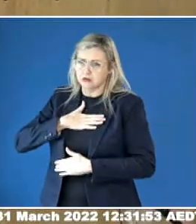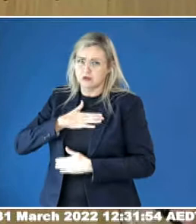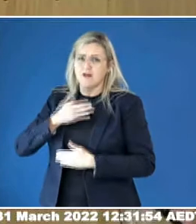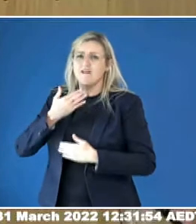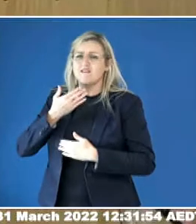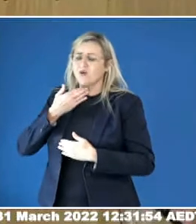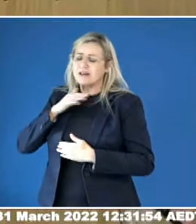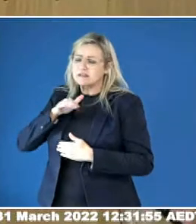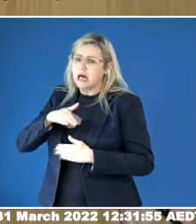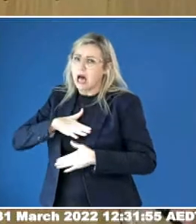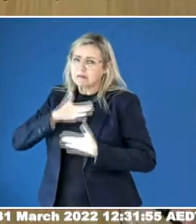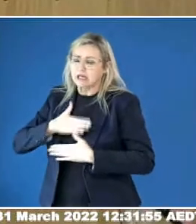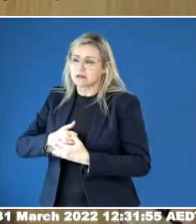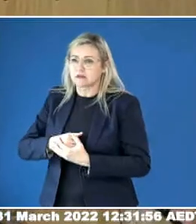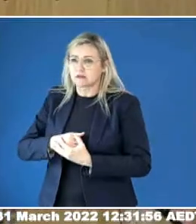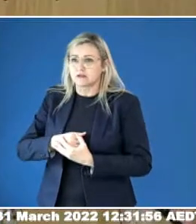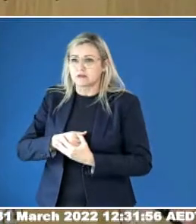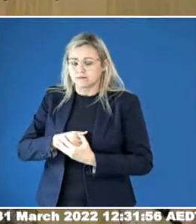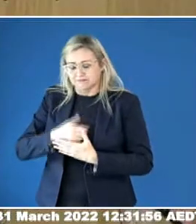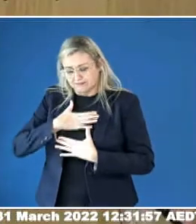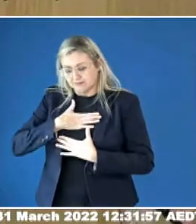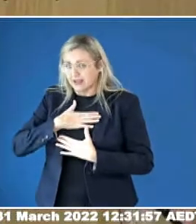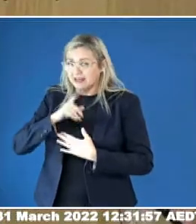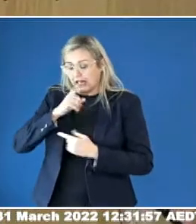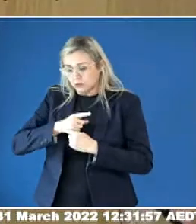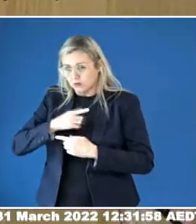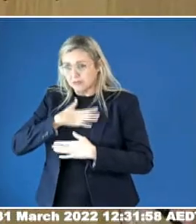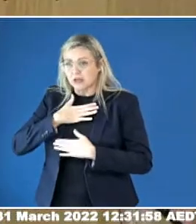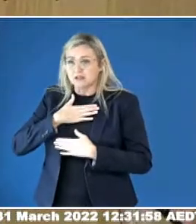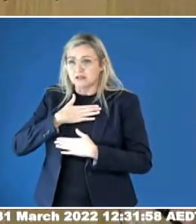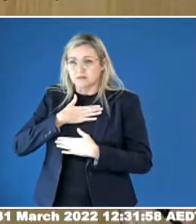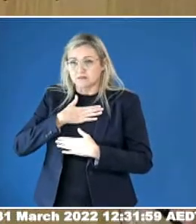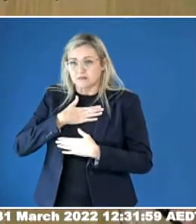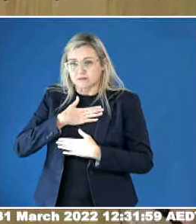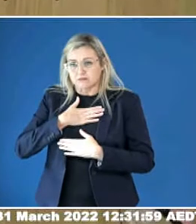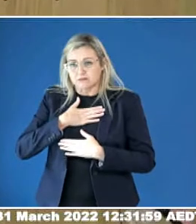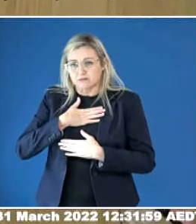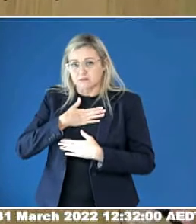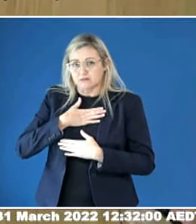I know that Anglicare and me personally have learnt from this,